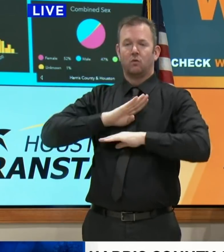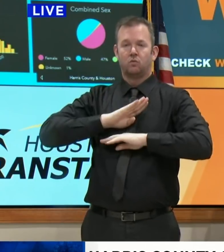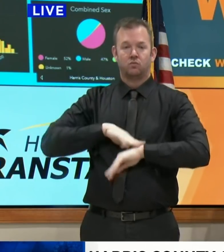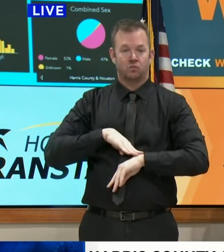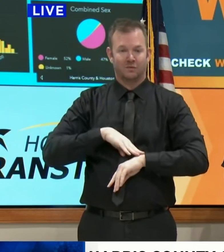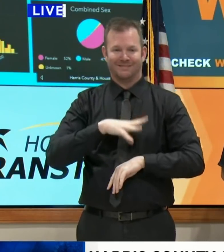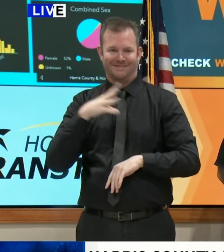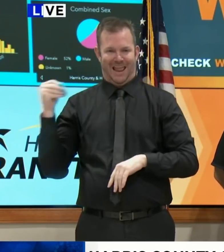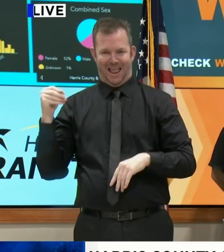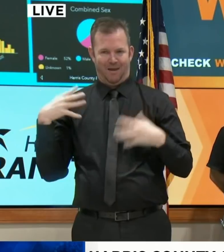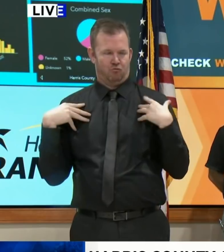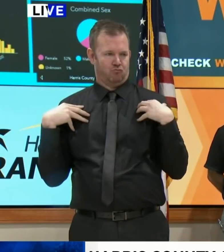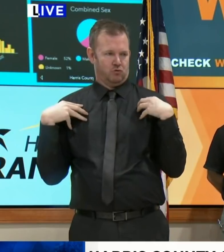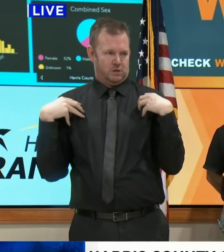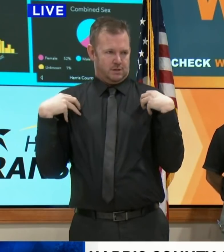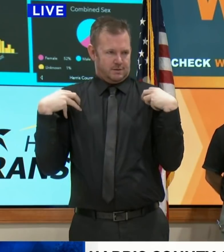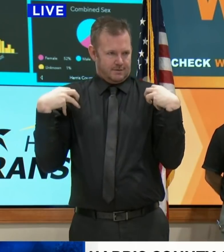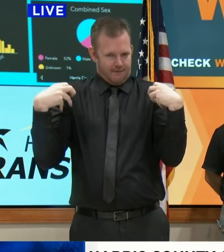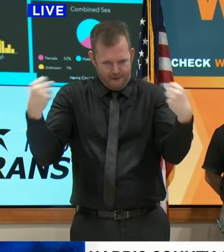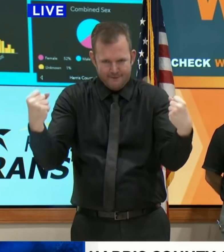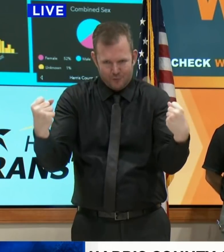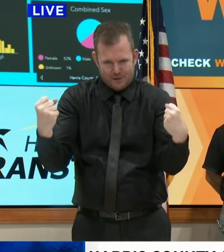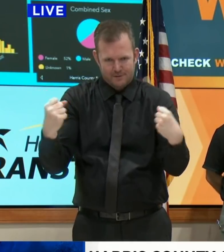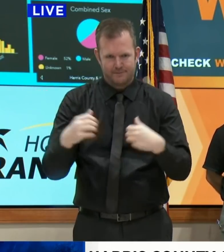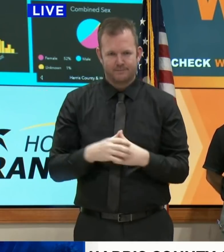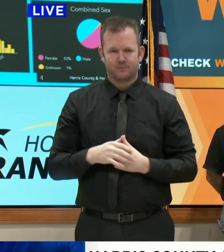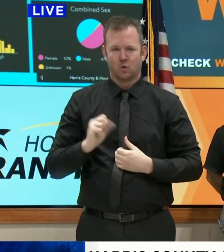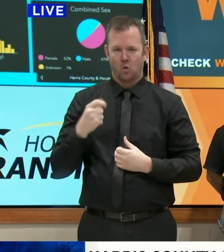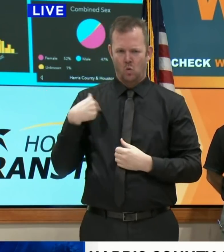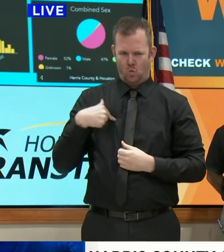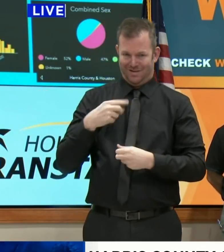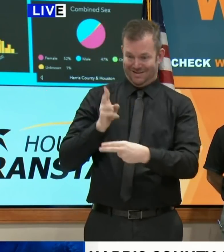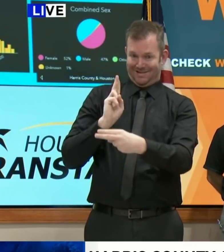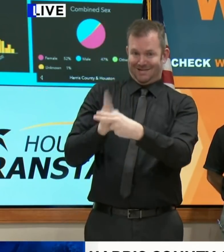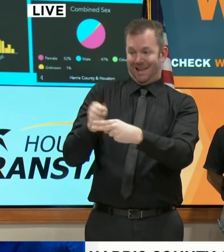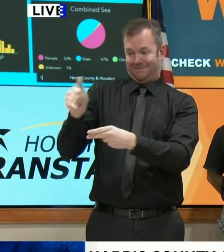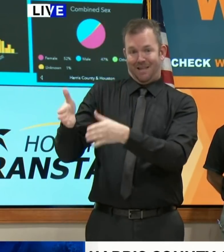we’re going to focus on. Now let me stress that this Now let me stress that this is about relief and recovery.